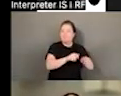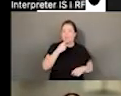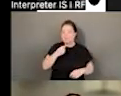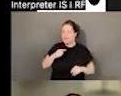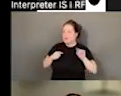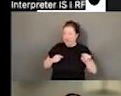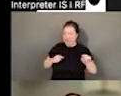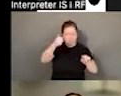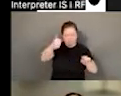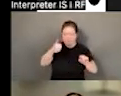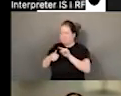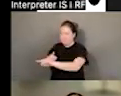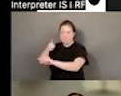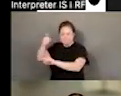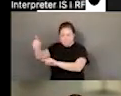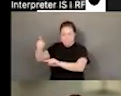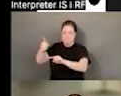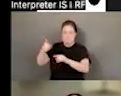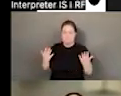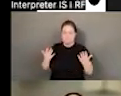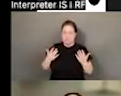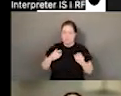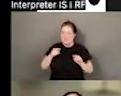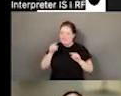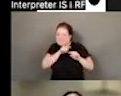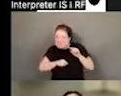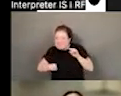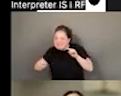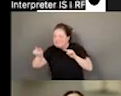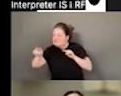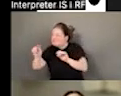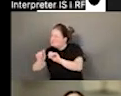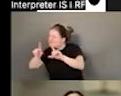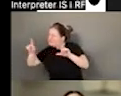without having to go somewhere else to find an explanation for the terms.